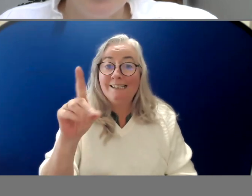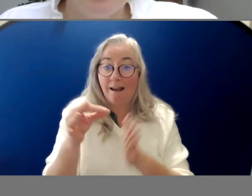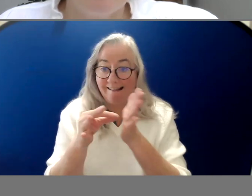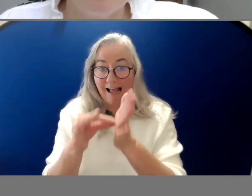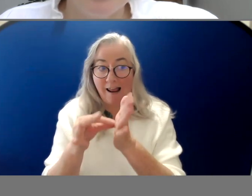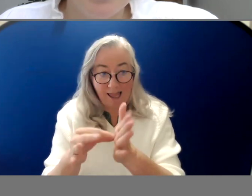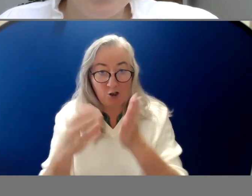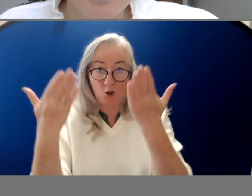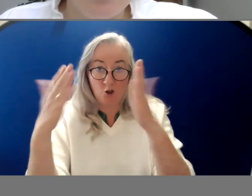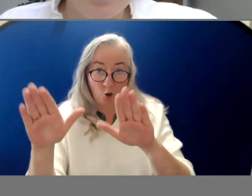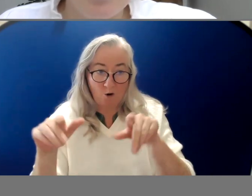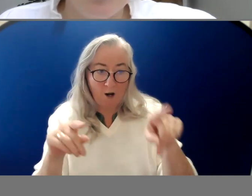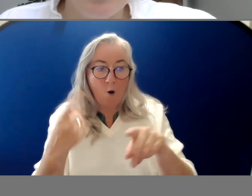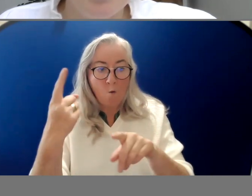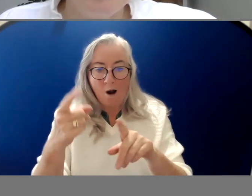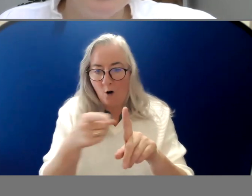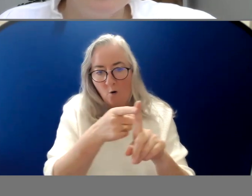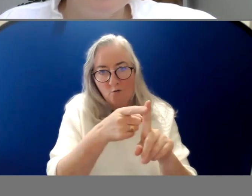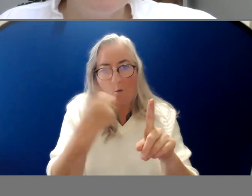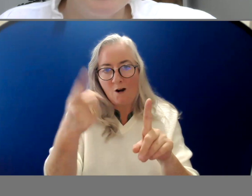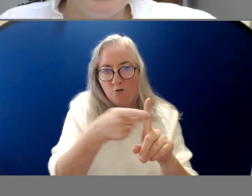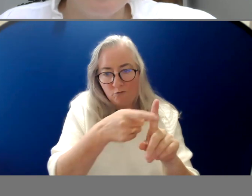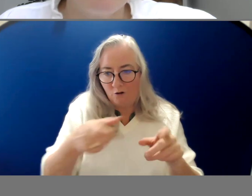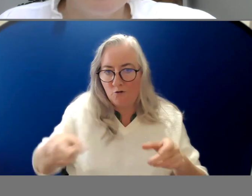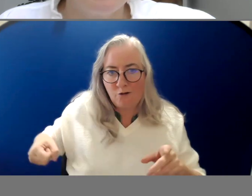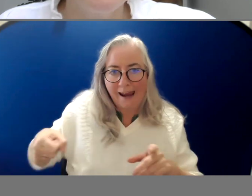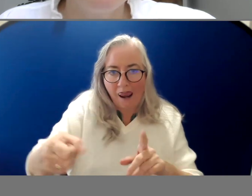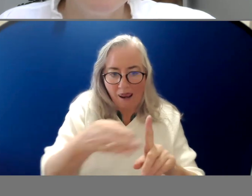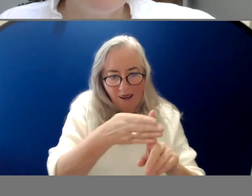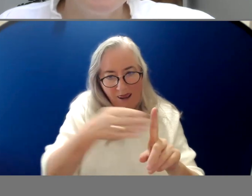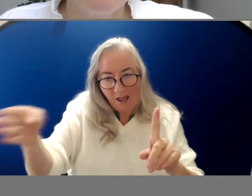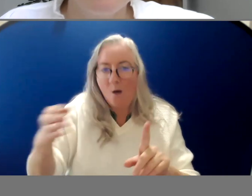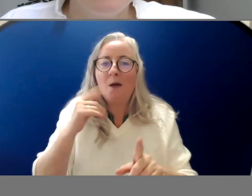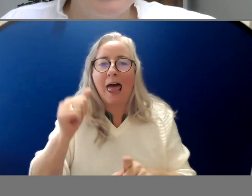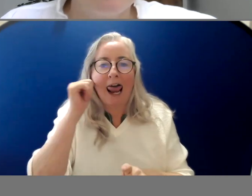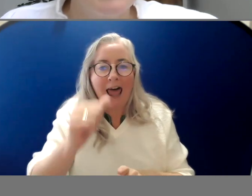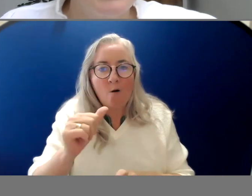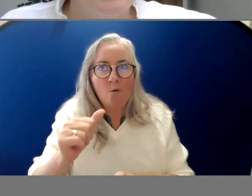one continuous handrail is required but we allow for future with future proof to allow for a second